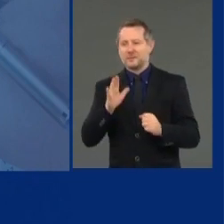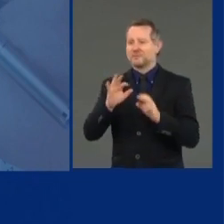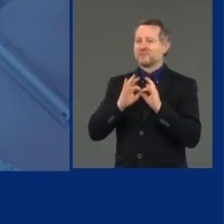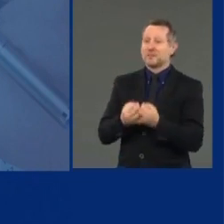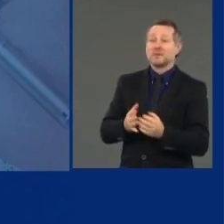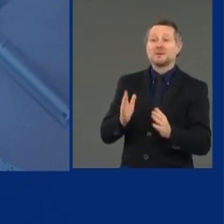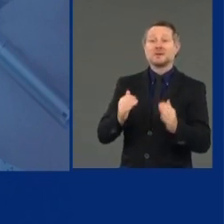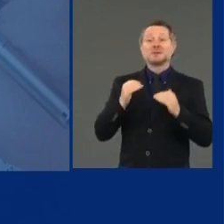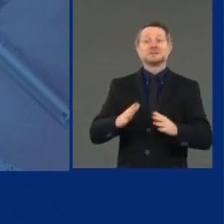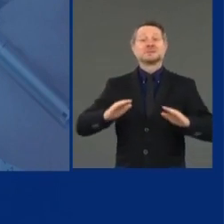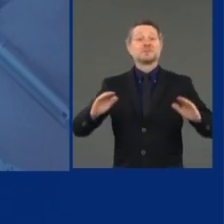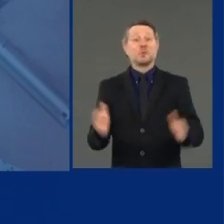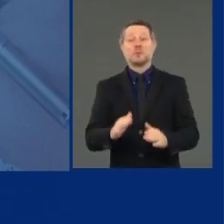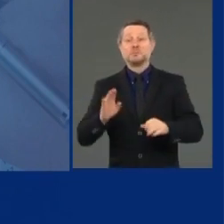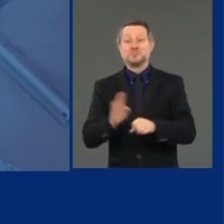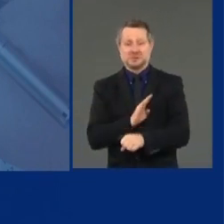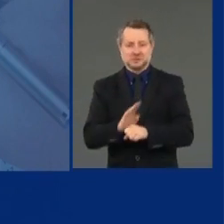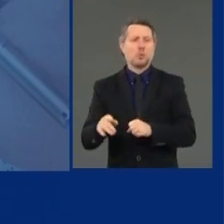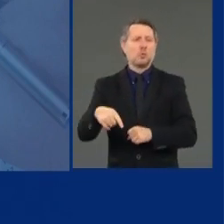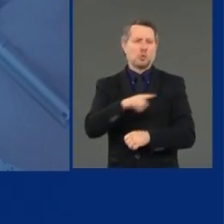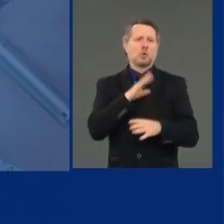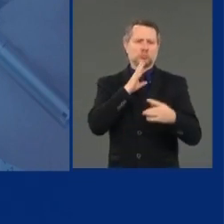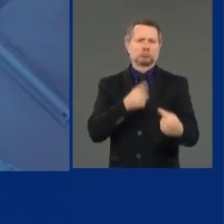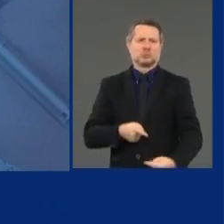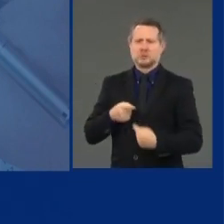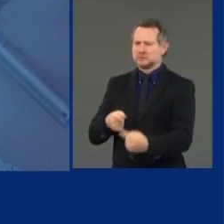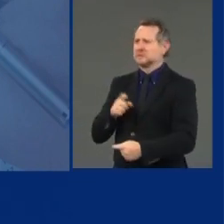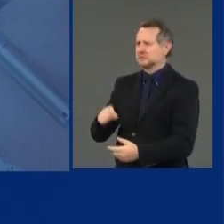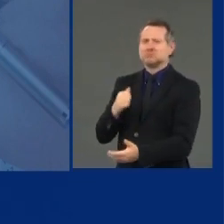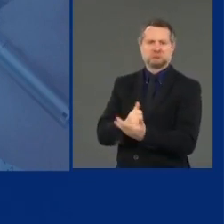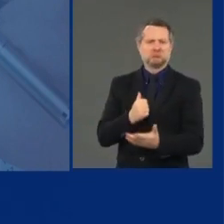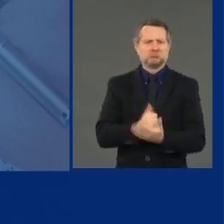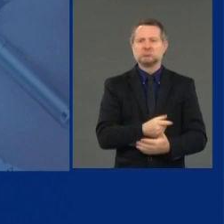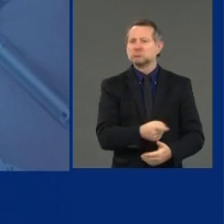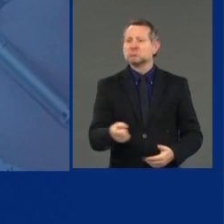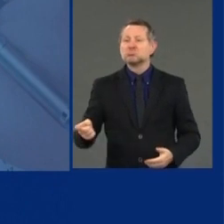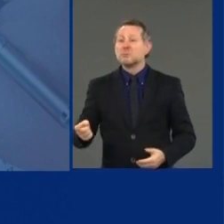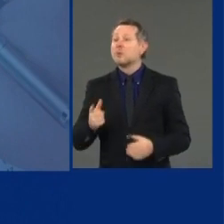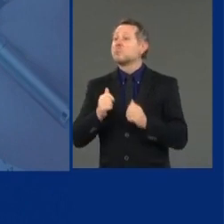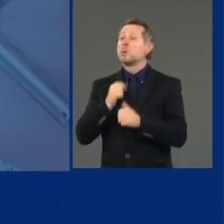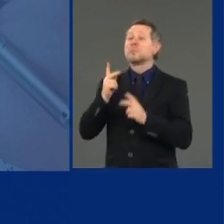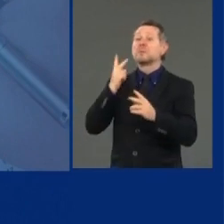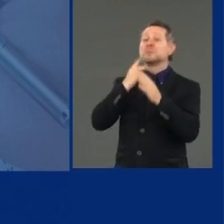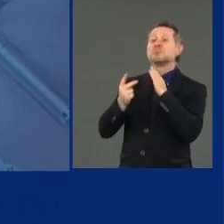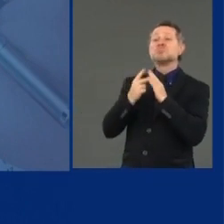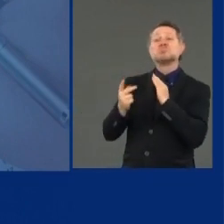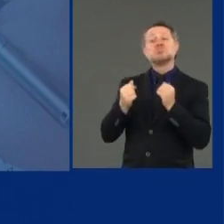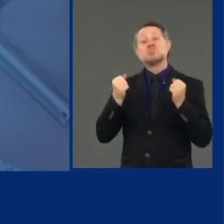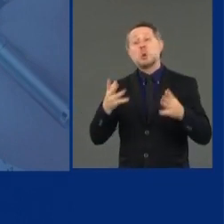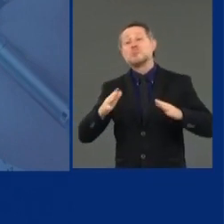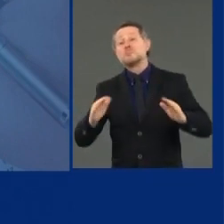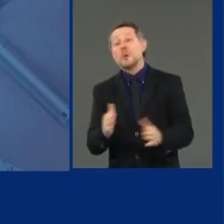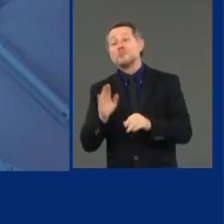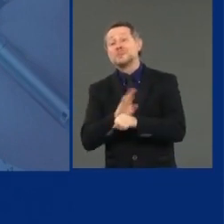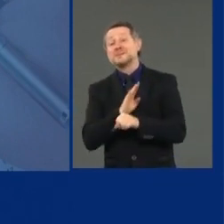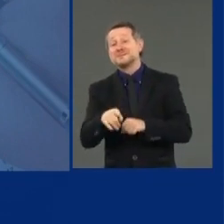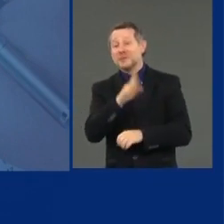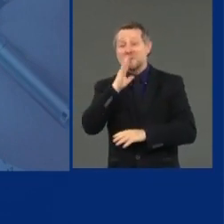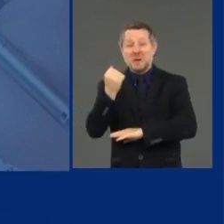HEALTH, IT'S FOR YOUR FAMILY'S HEALTH. SMALL BUSINESSES ARE STRUGGLING,